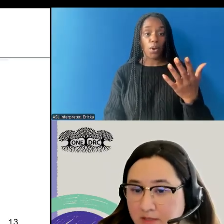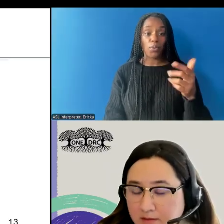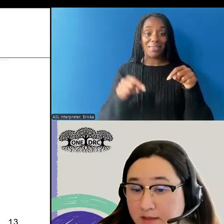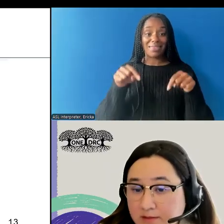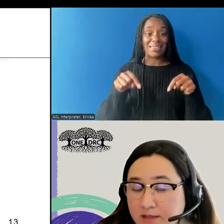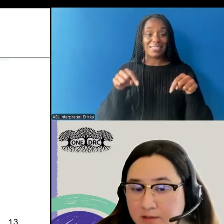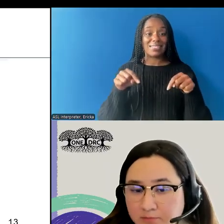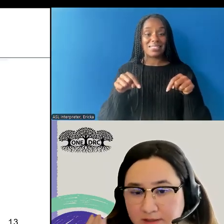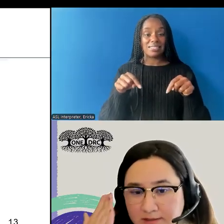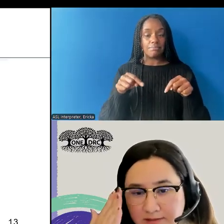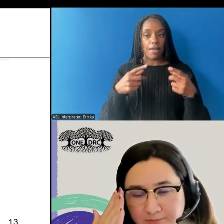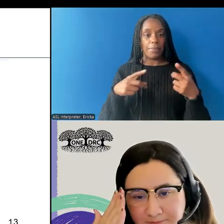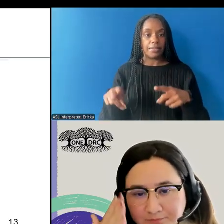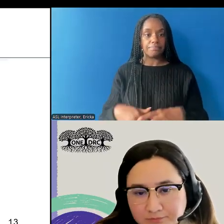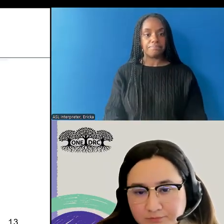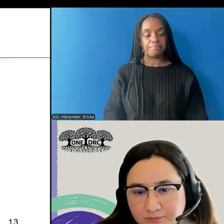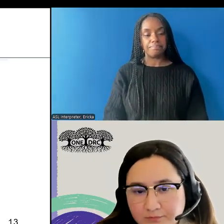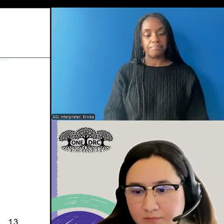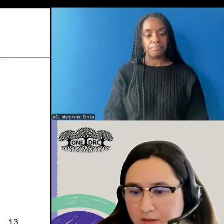that is taking place.